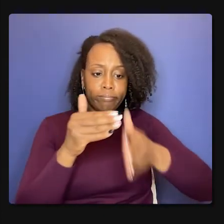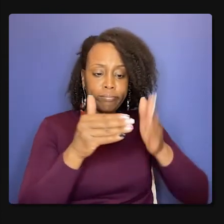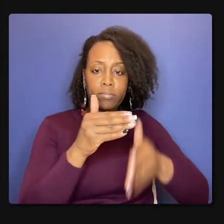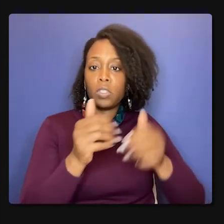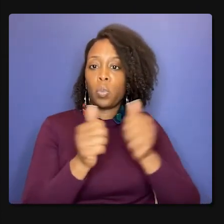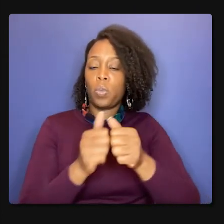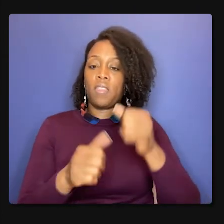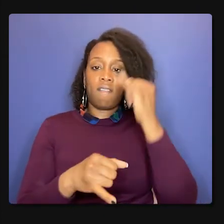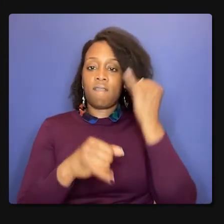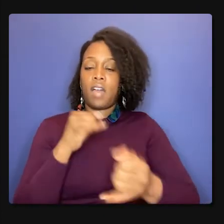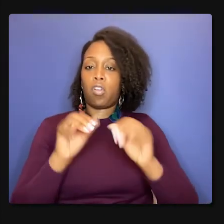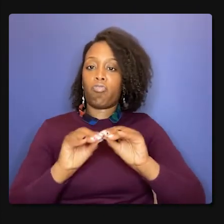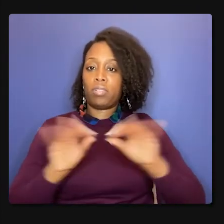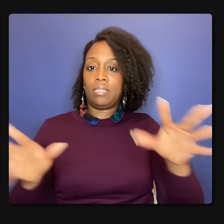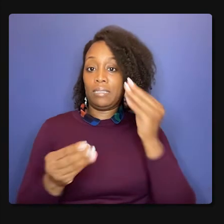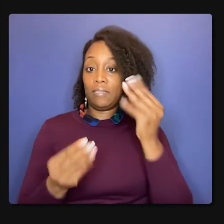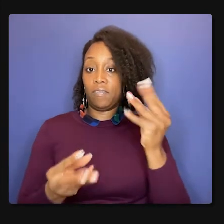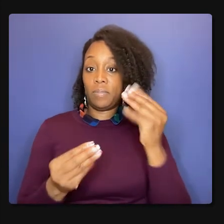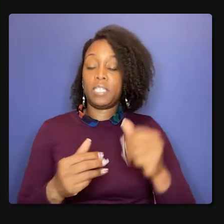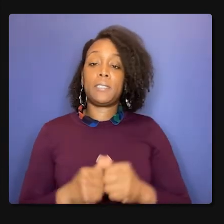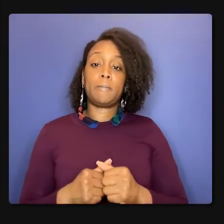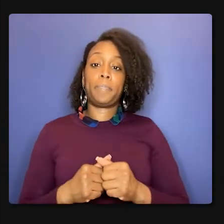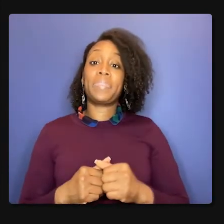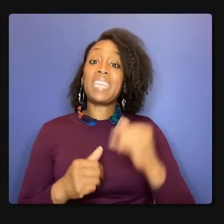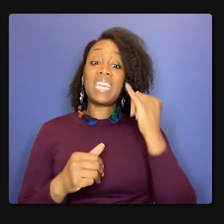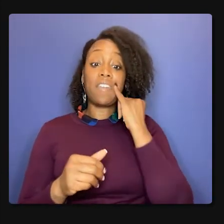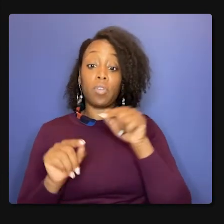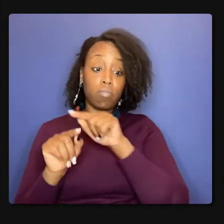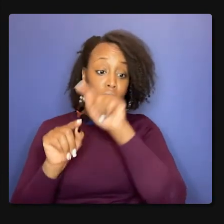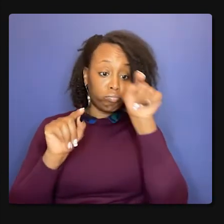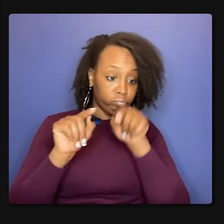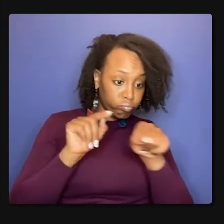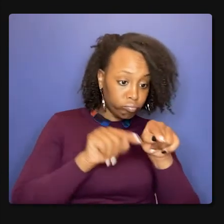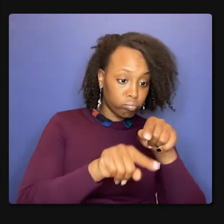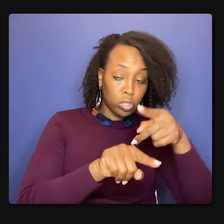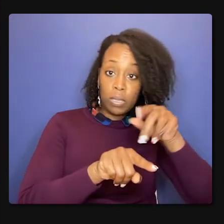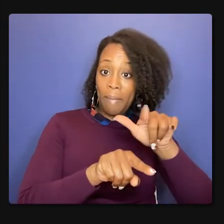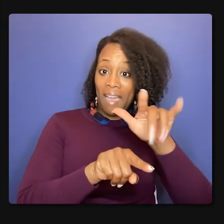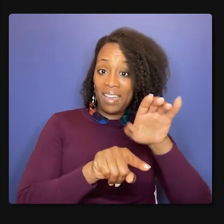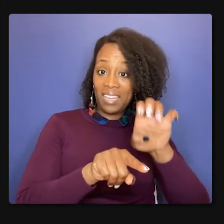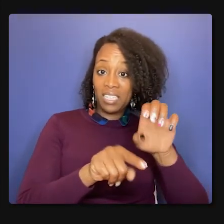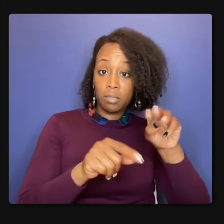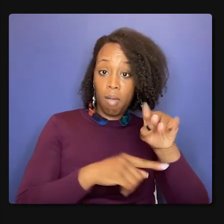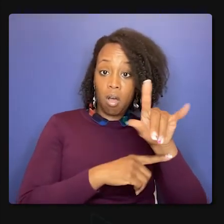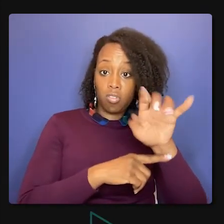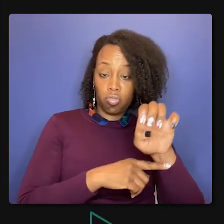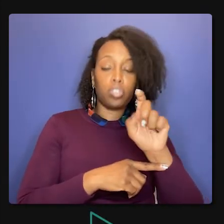should be completed with your final release information. If you navigate to the Packages module,